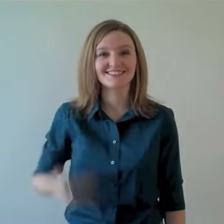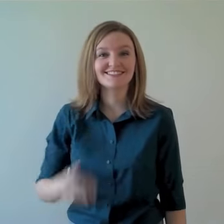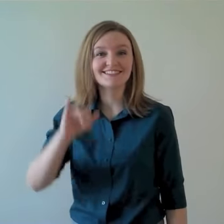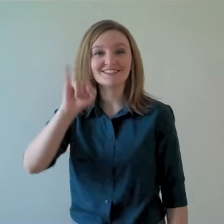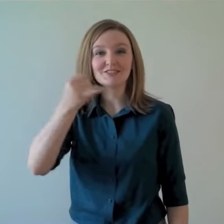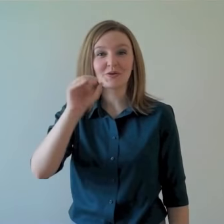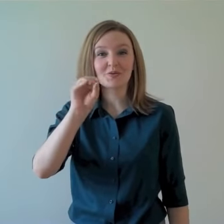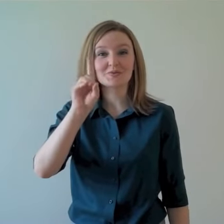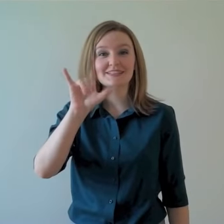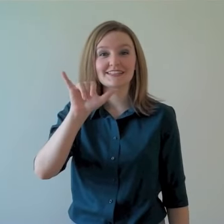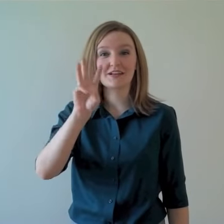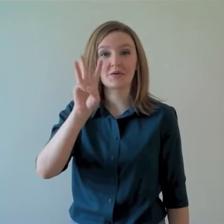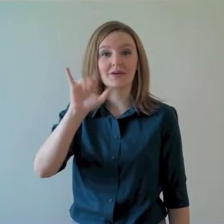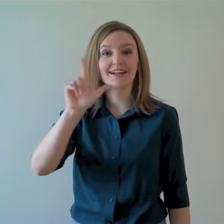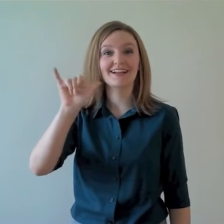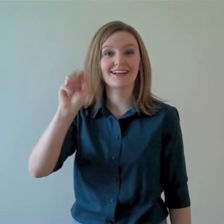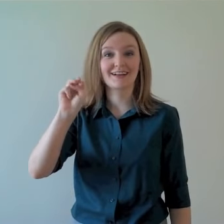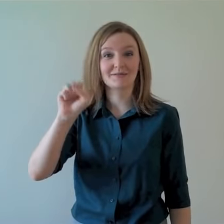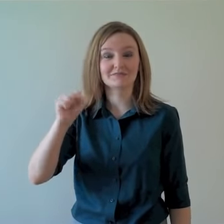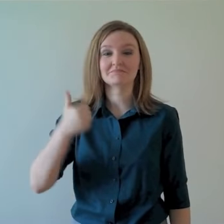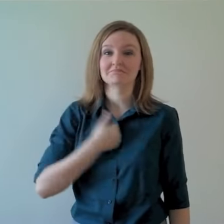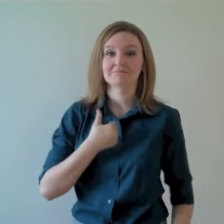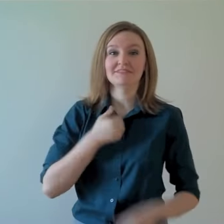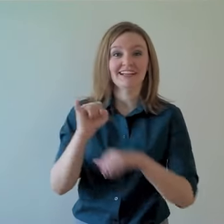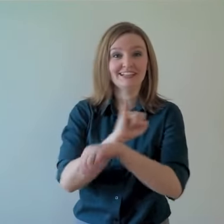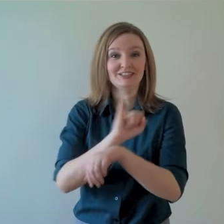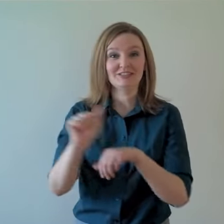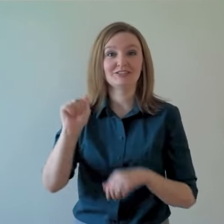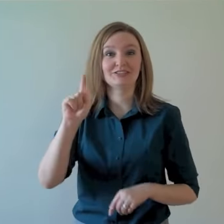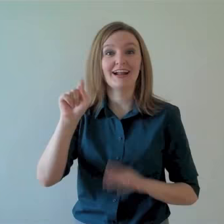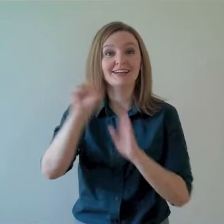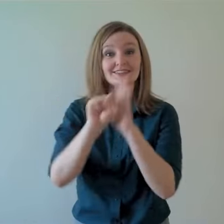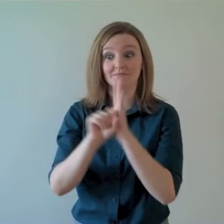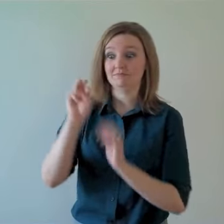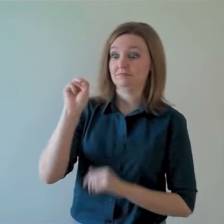Hi there! I'm Jody Williams and I'm an intern at the State of Maryland